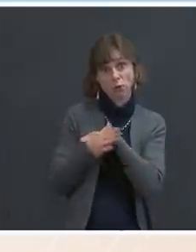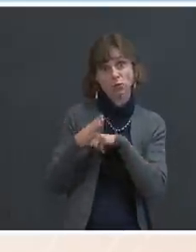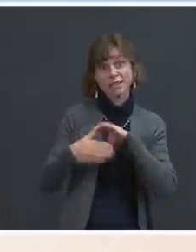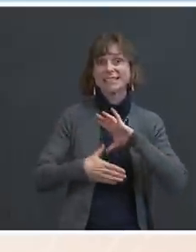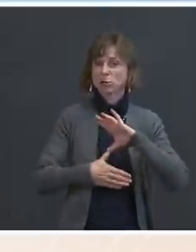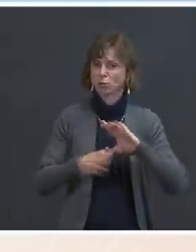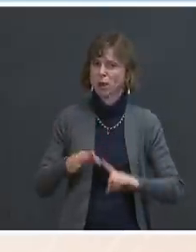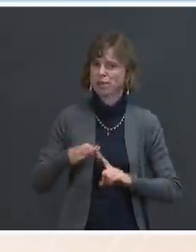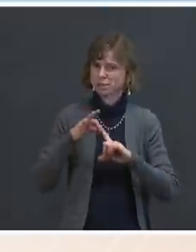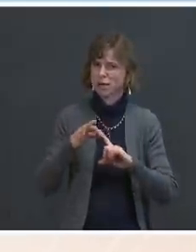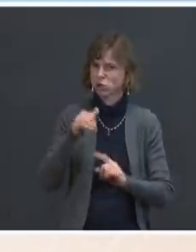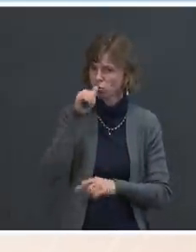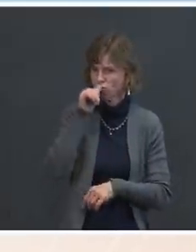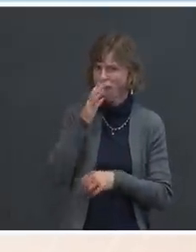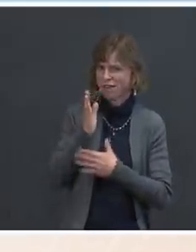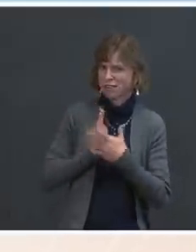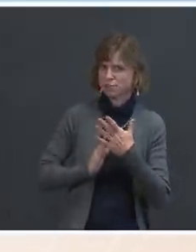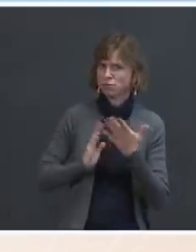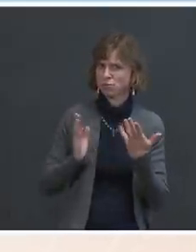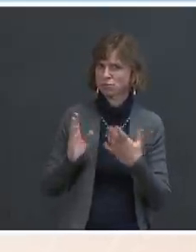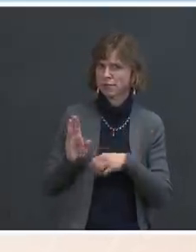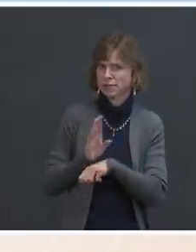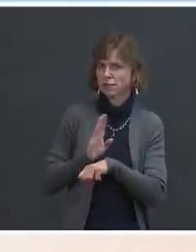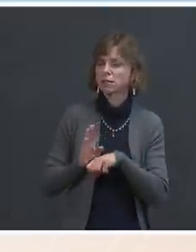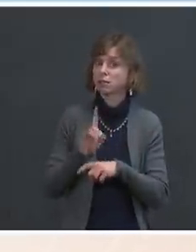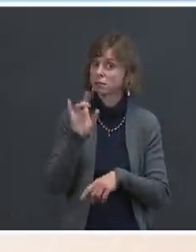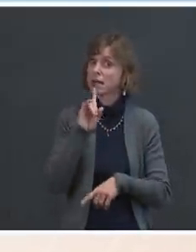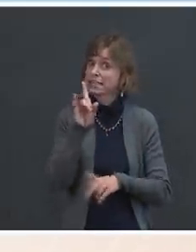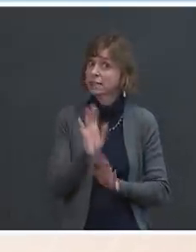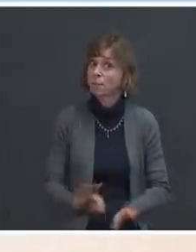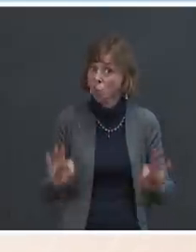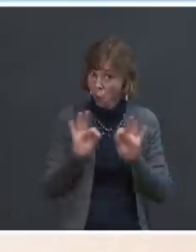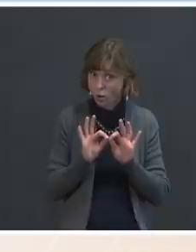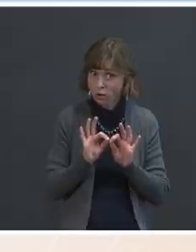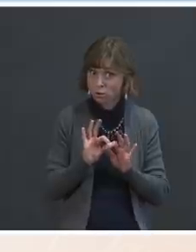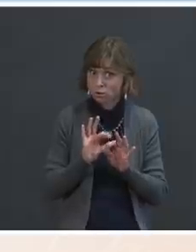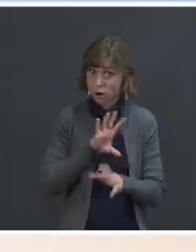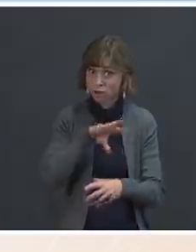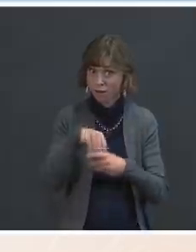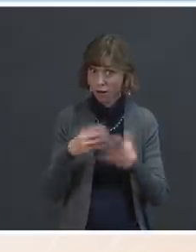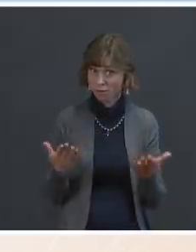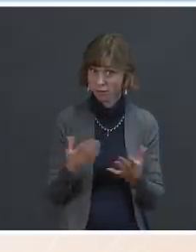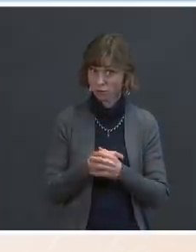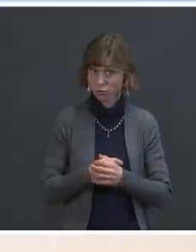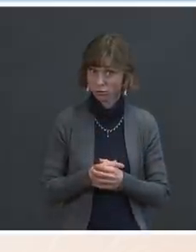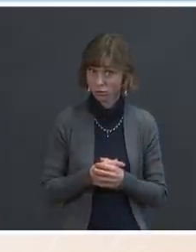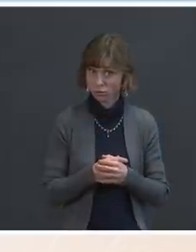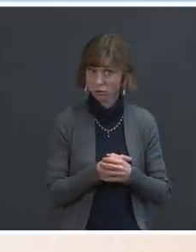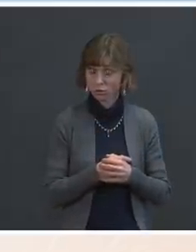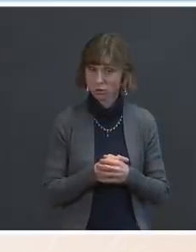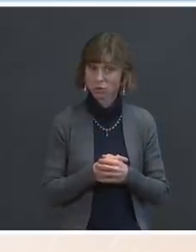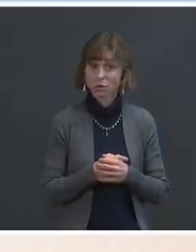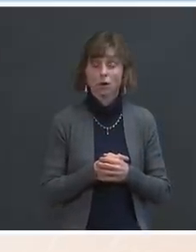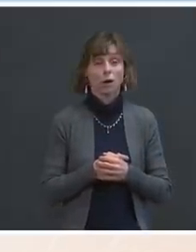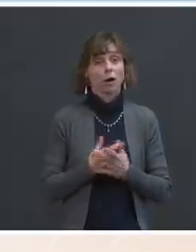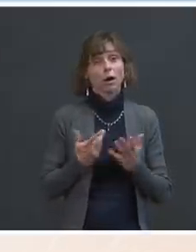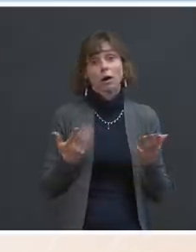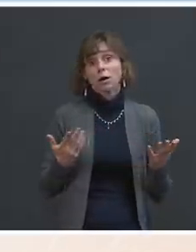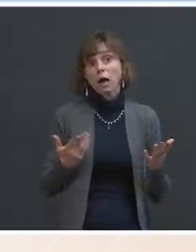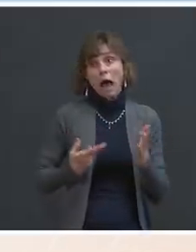is a really important player here. And I think, to be very honest, we have not seen them step up.